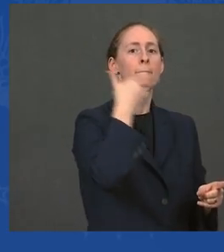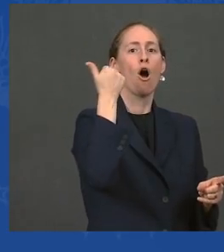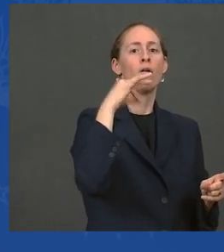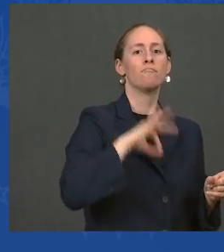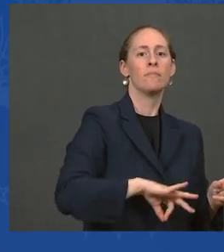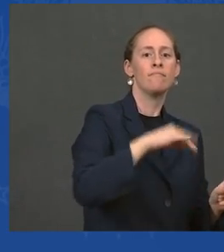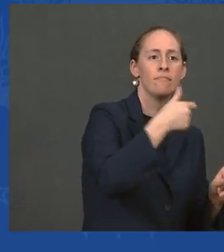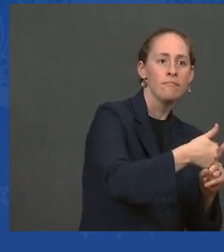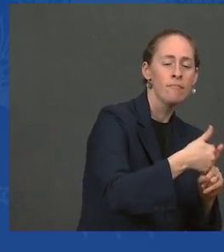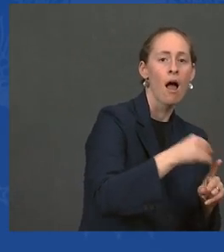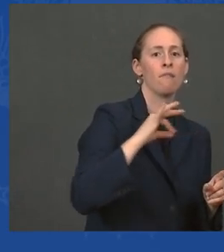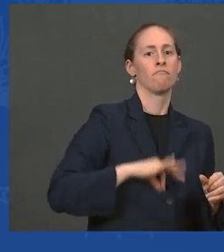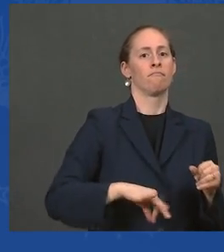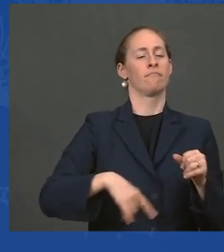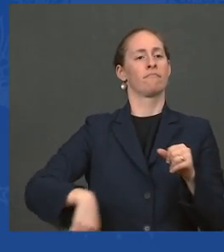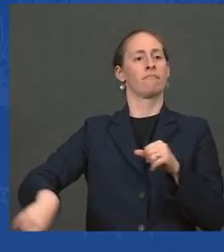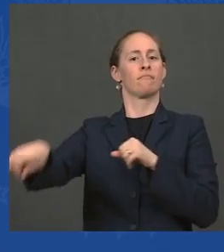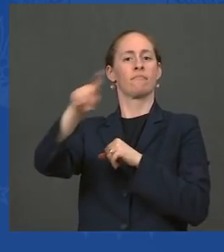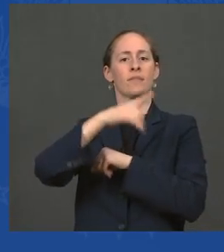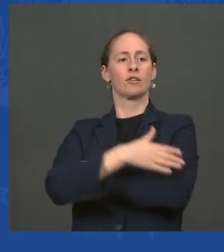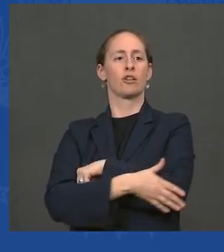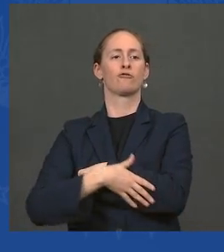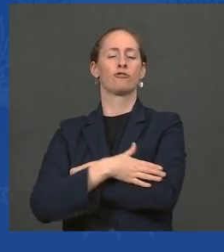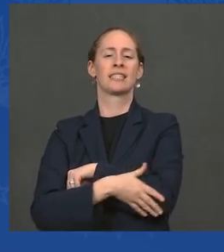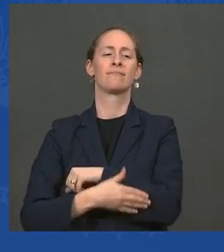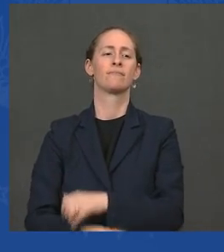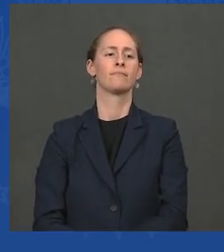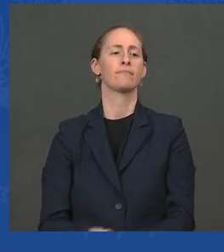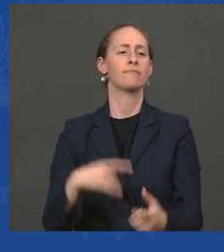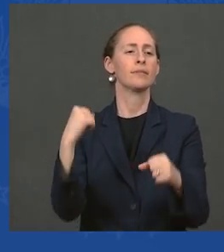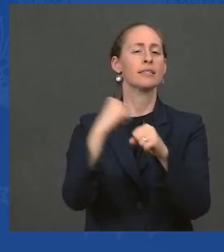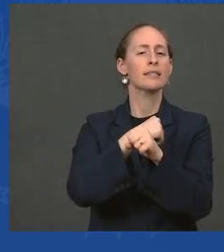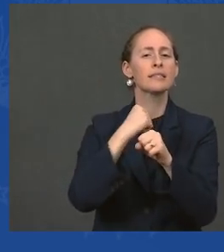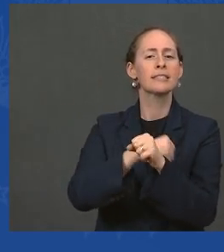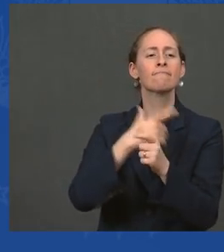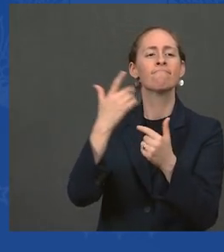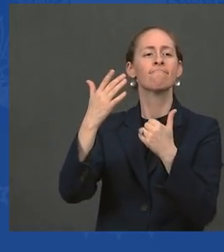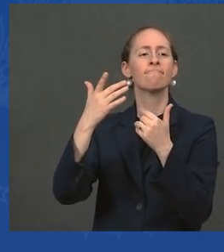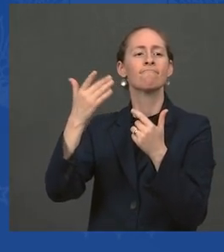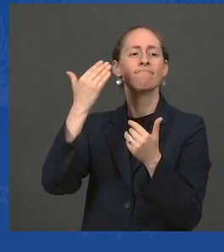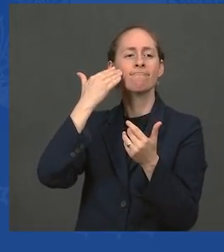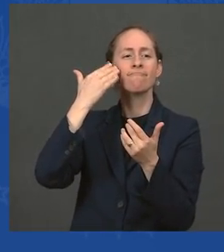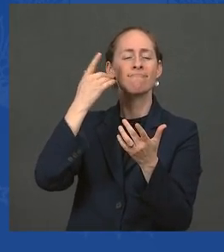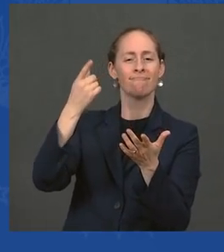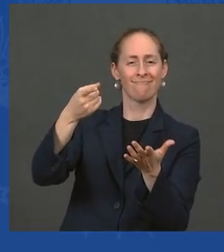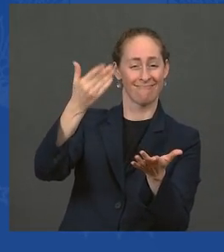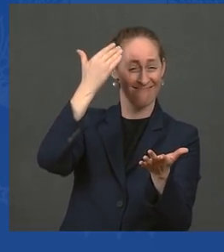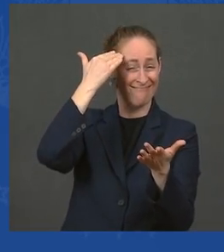You know, you all know the statistics -- and some of your teachers and your husband used to talk to me about this -- and it was really basic: